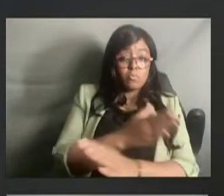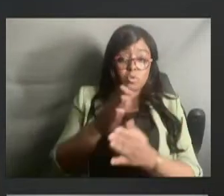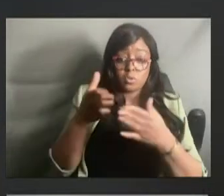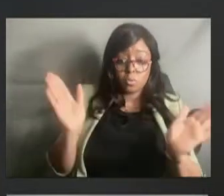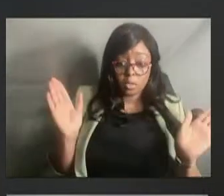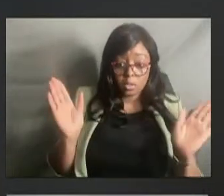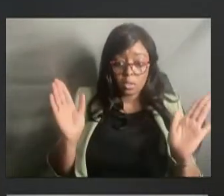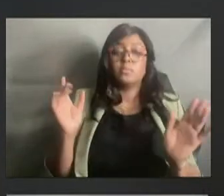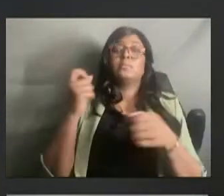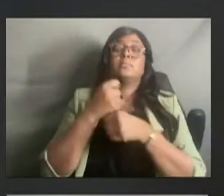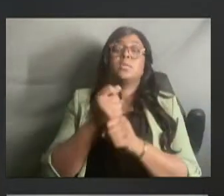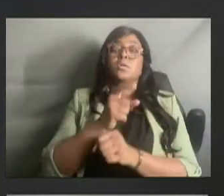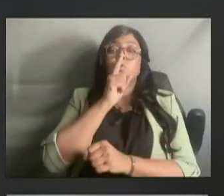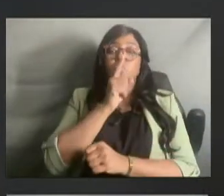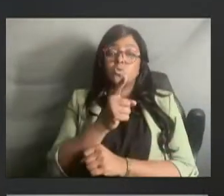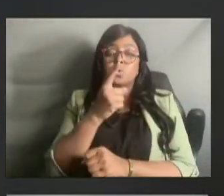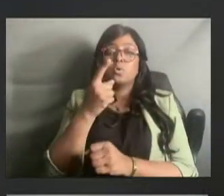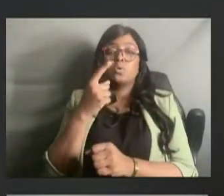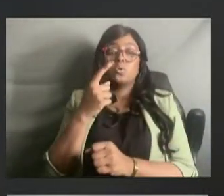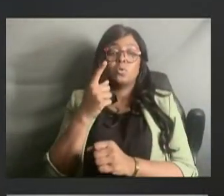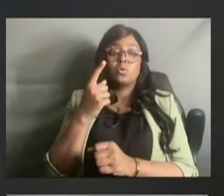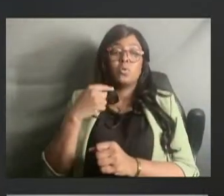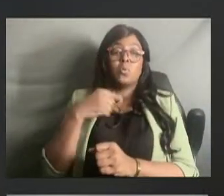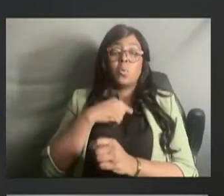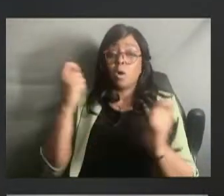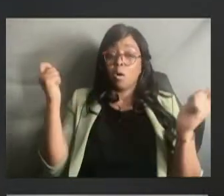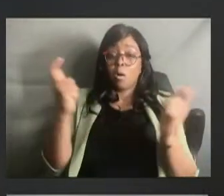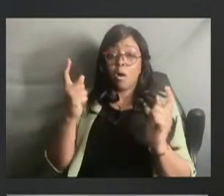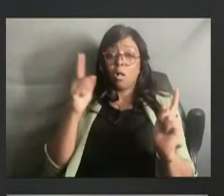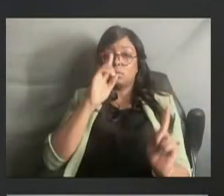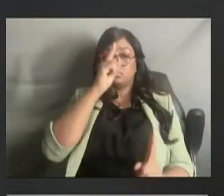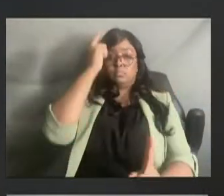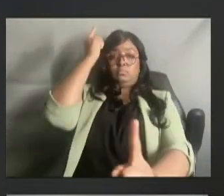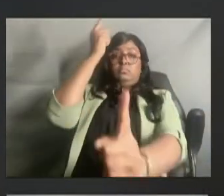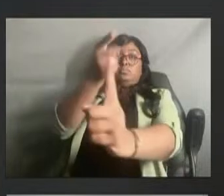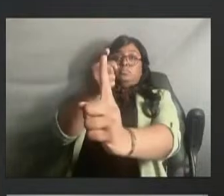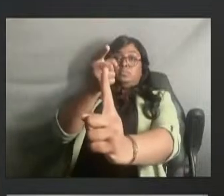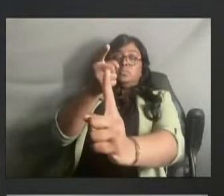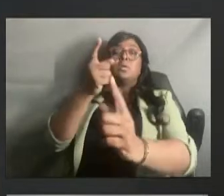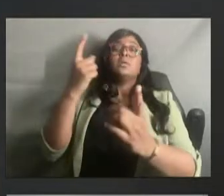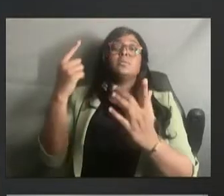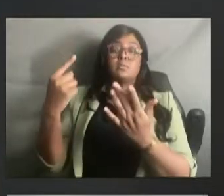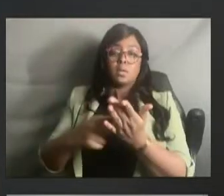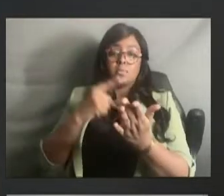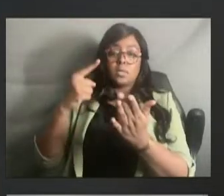of the things that will help us improve overall is making sure